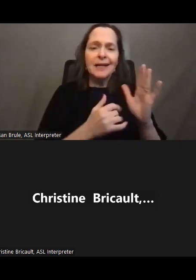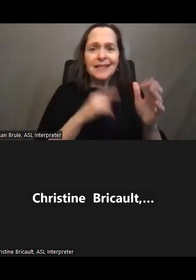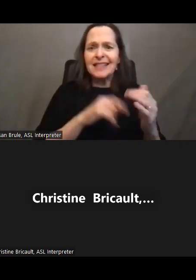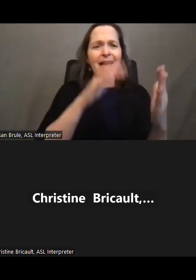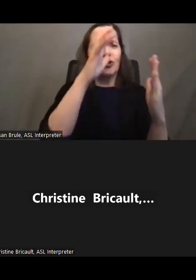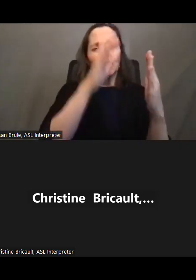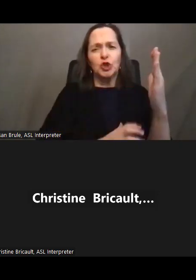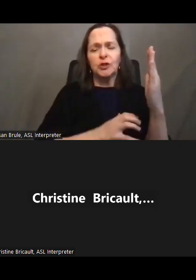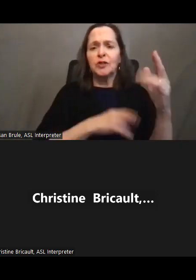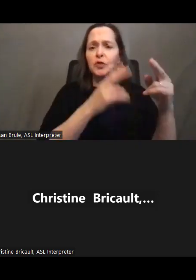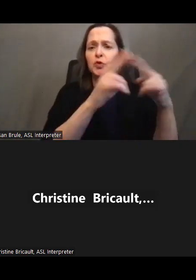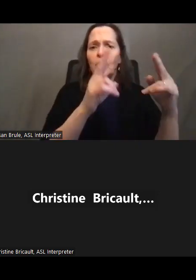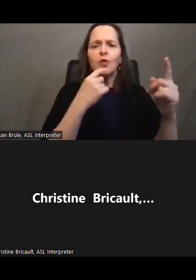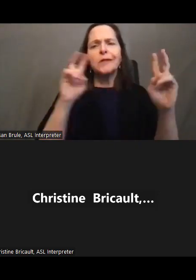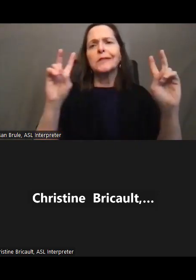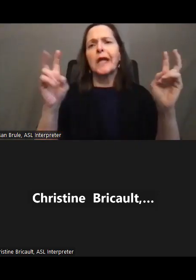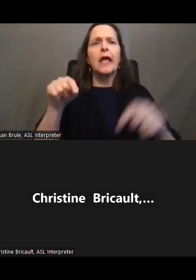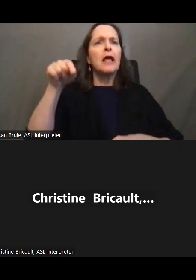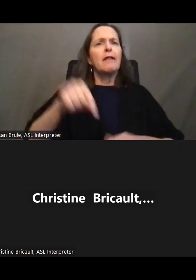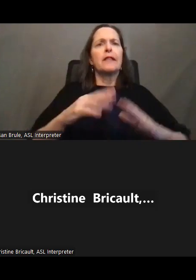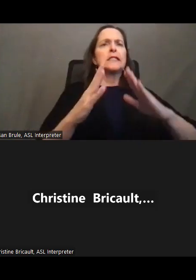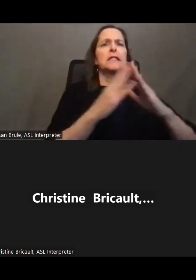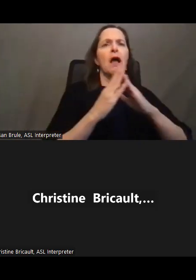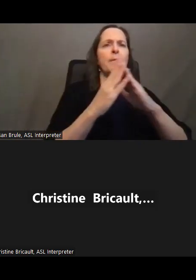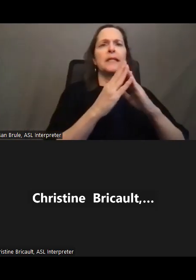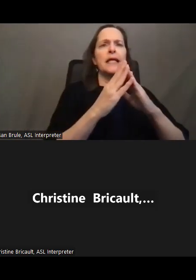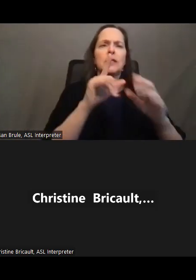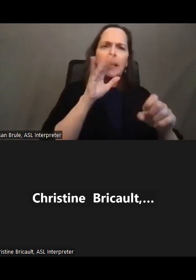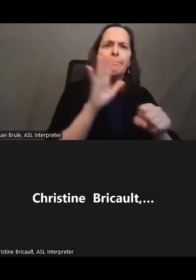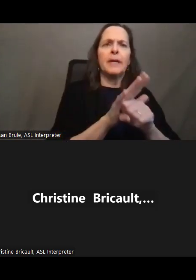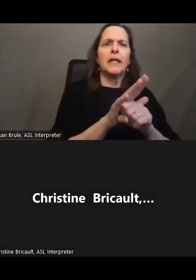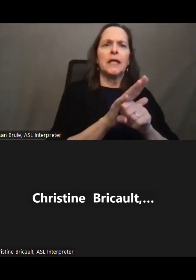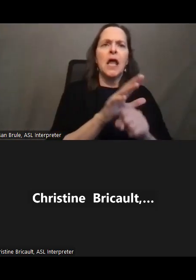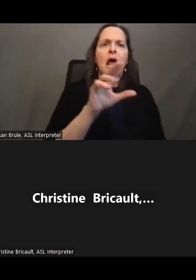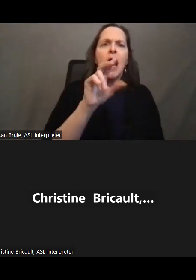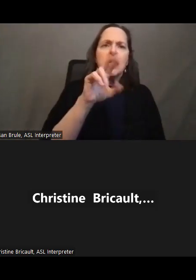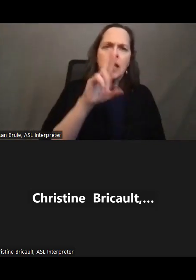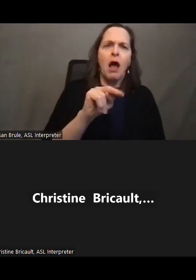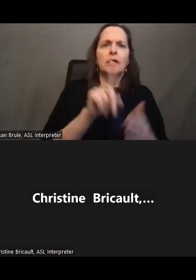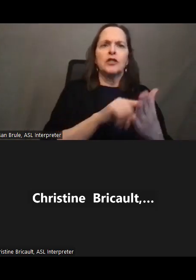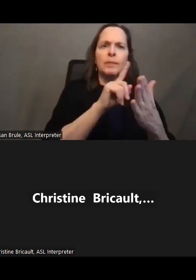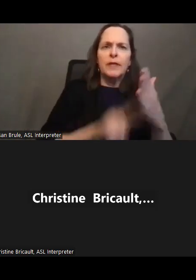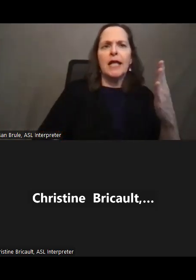To request an accommodation, contact the ADA Coordinator. And provide their e-mail address and phone number.